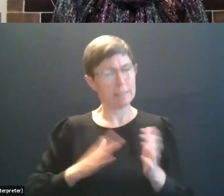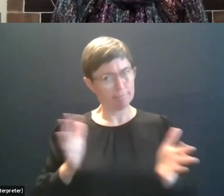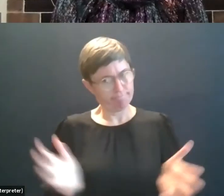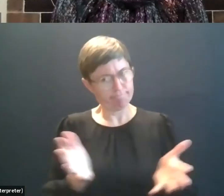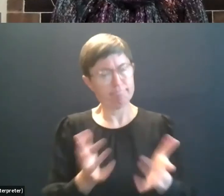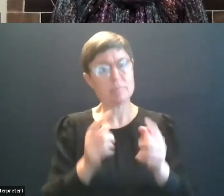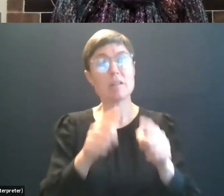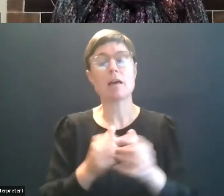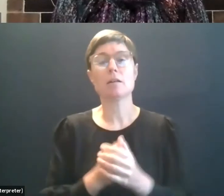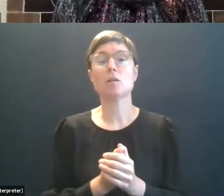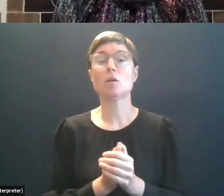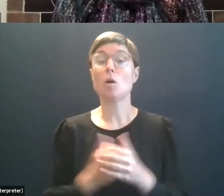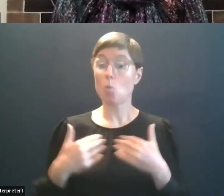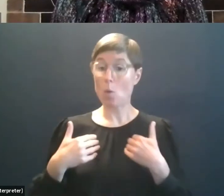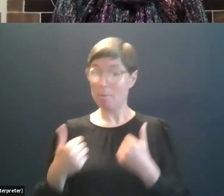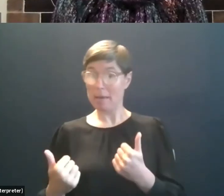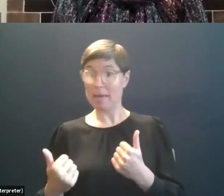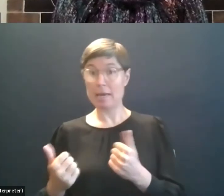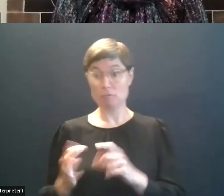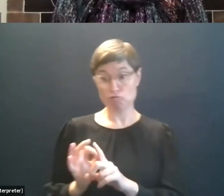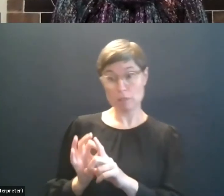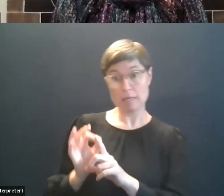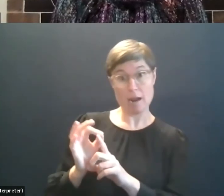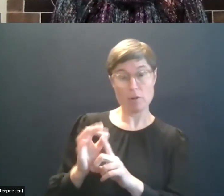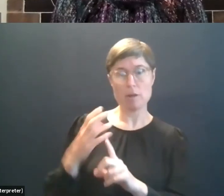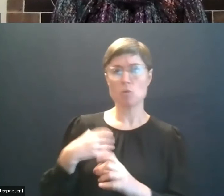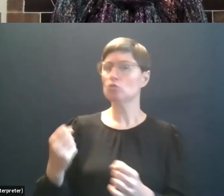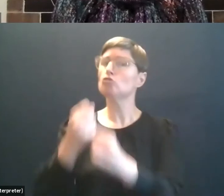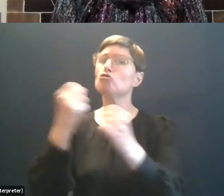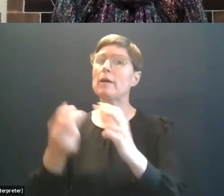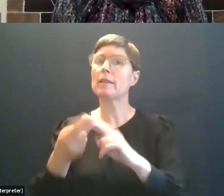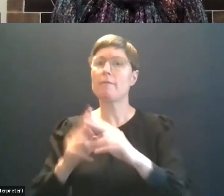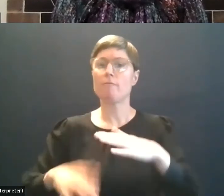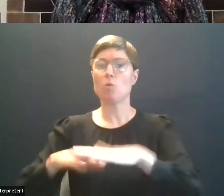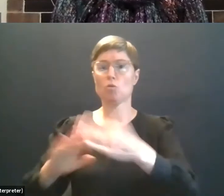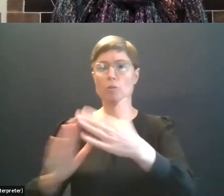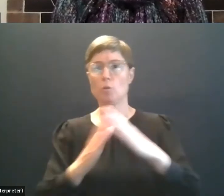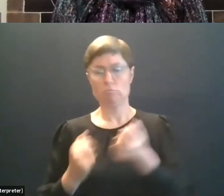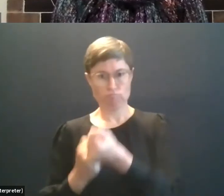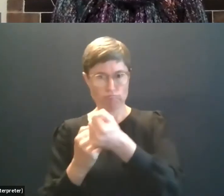and recovery are strengthened when they are socially supported and finally, looking forward